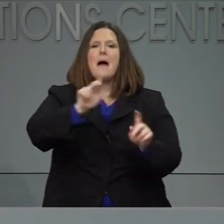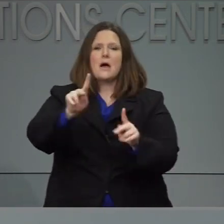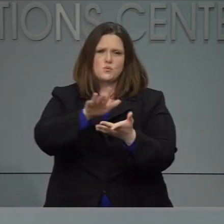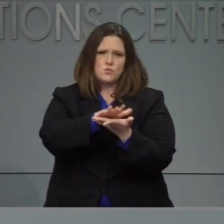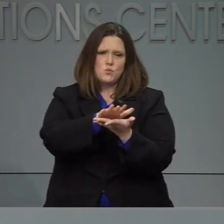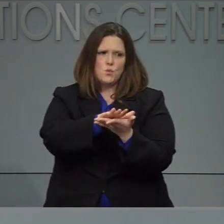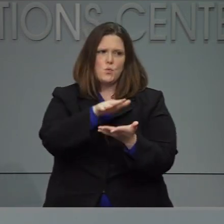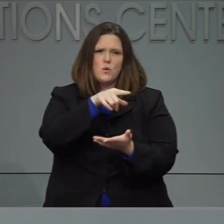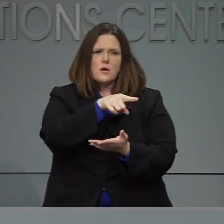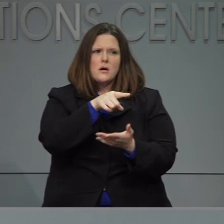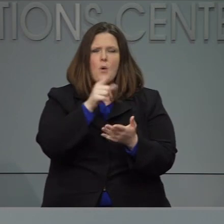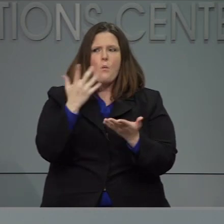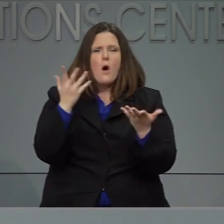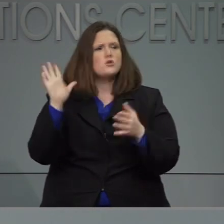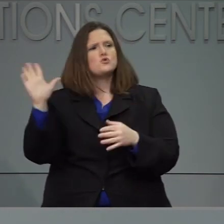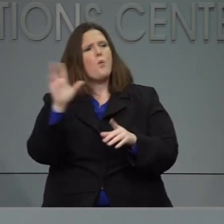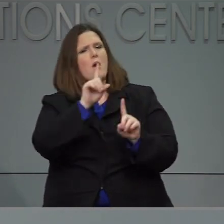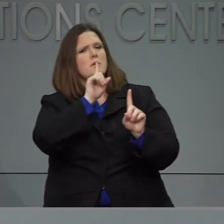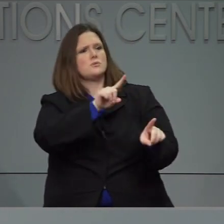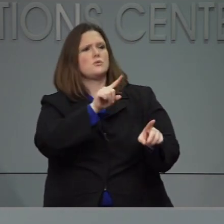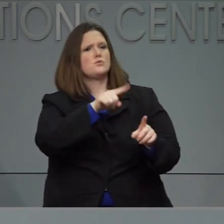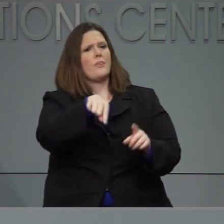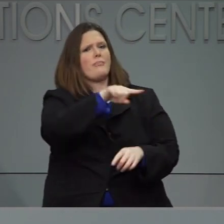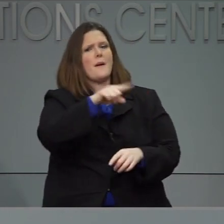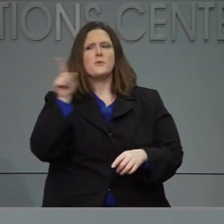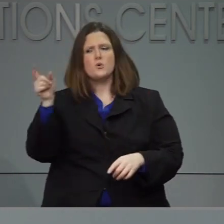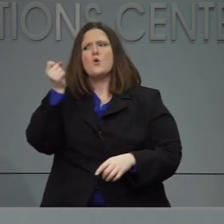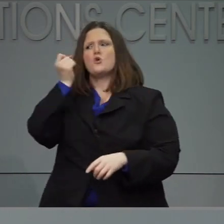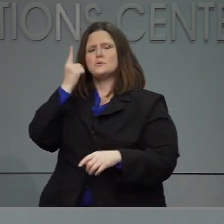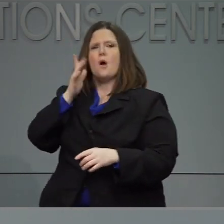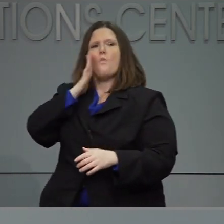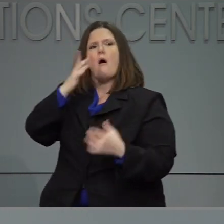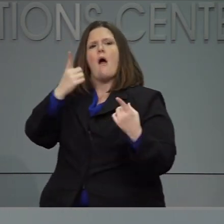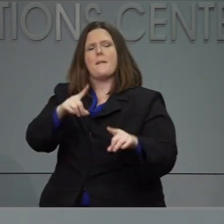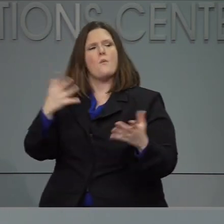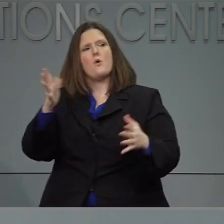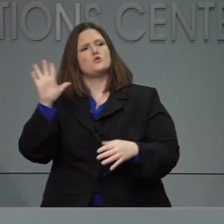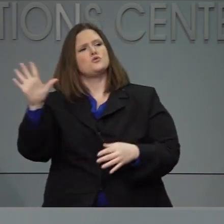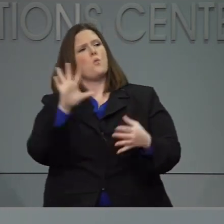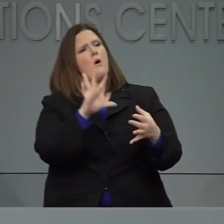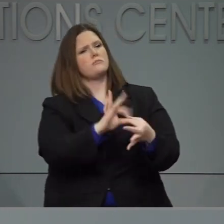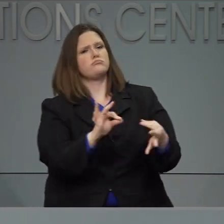UNDERSTANDING WHAT WAS GOING TO HAPPEN. AND THEN SECONDLY.